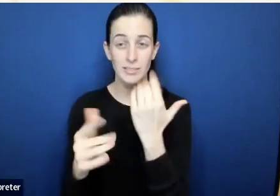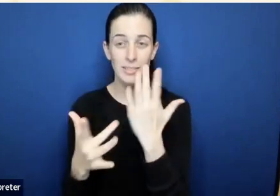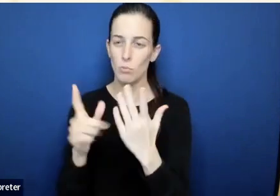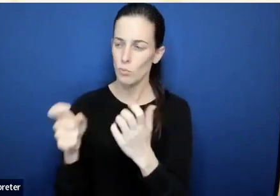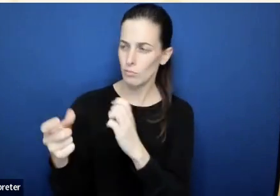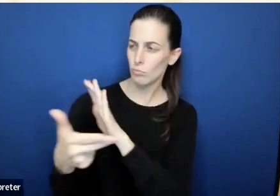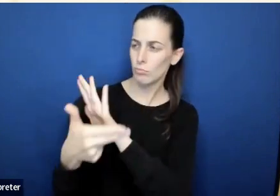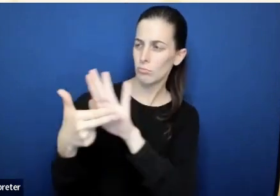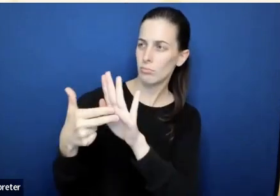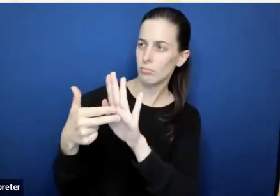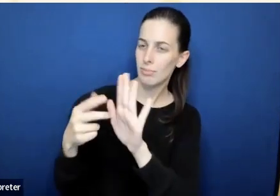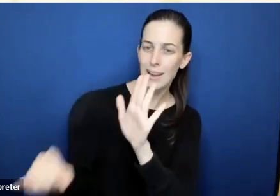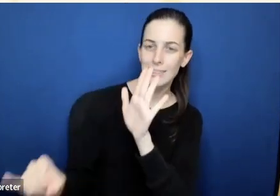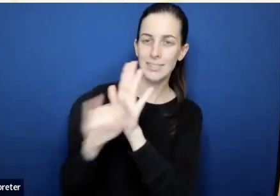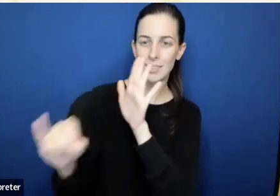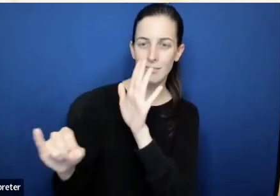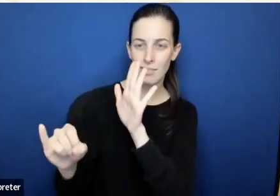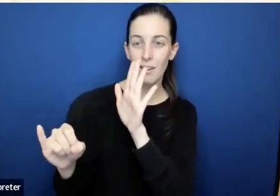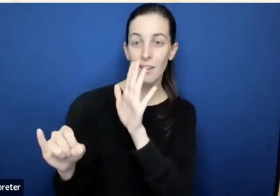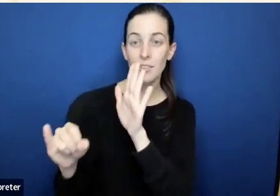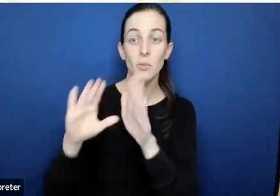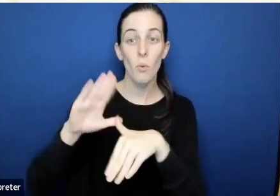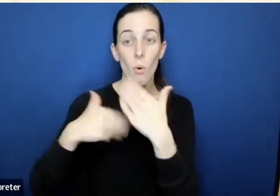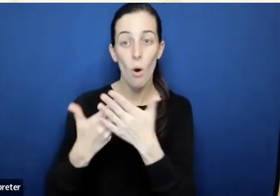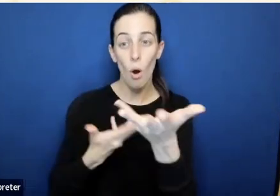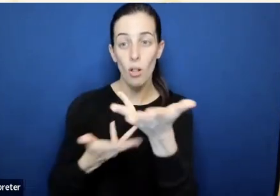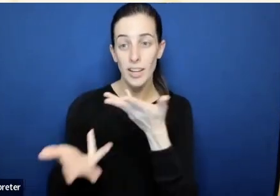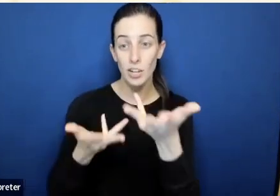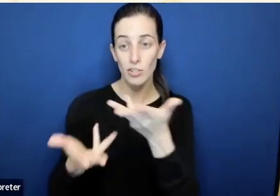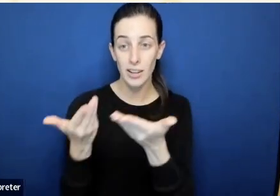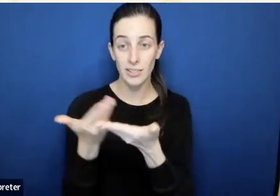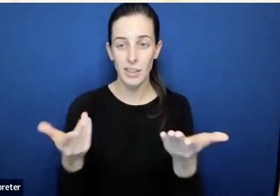So rule five says, all interactive elements must have an accessible name.